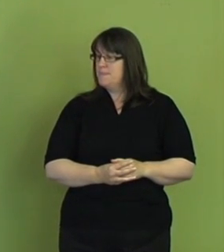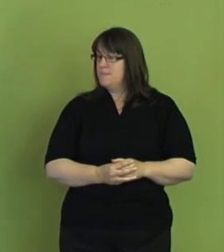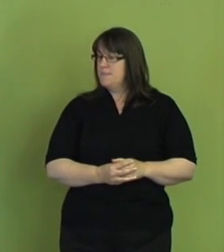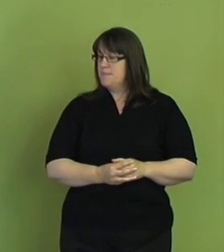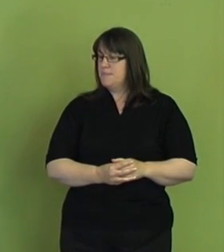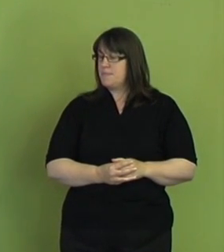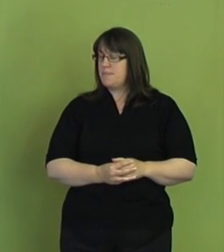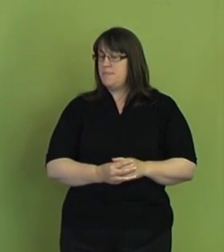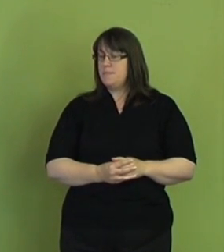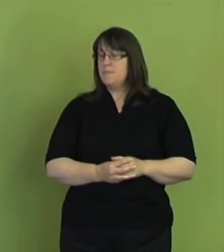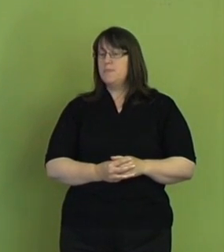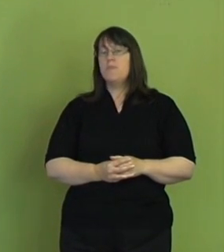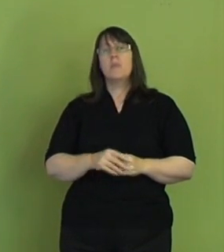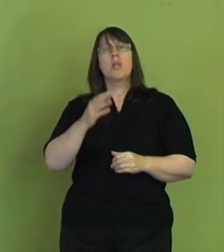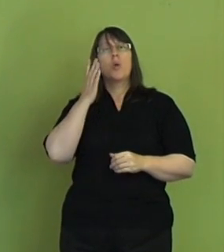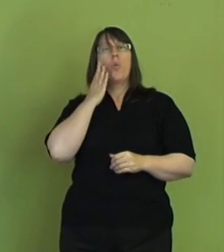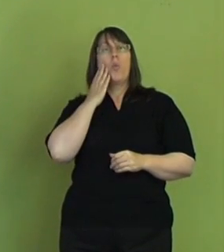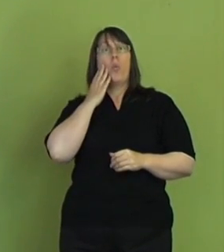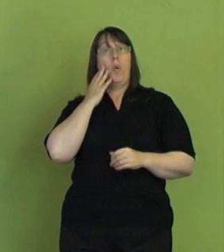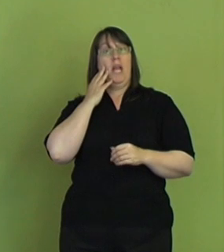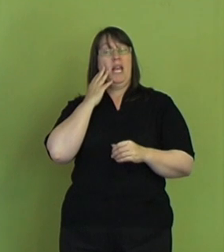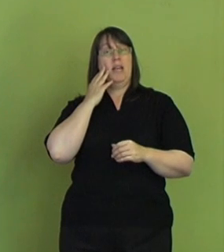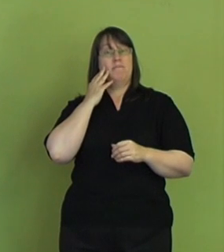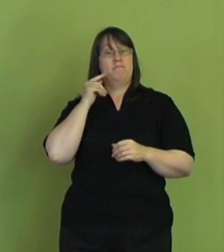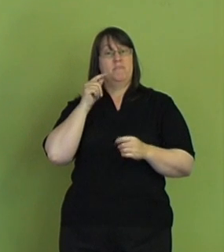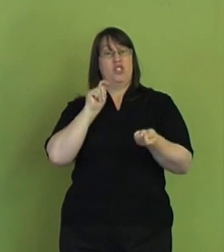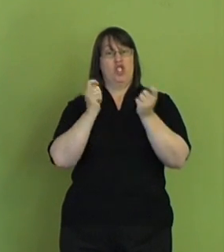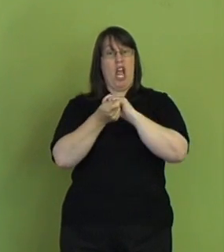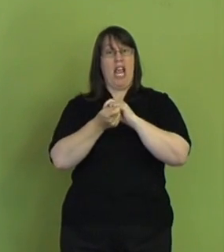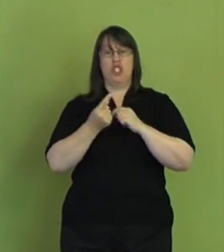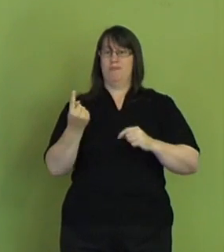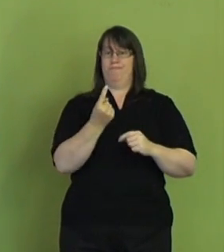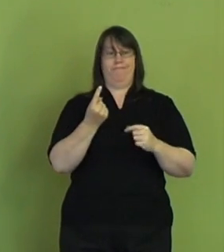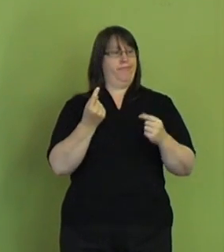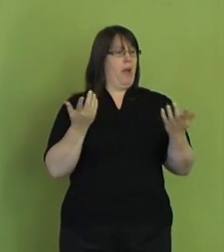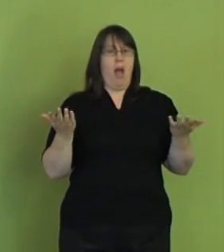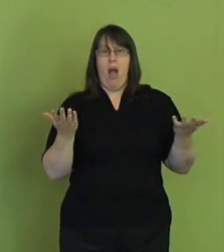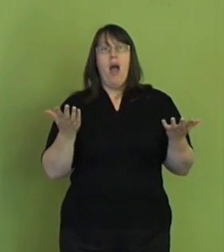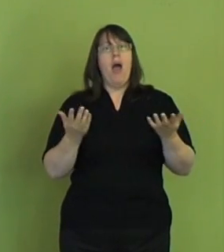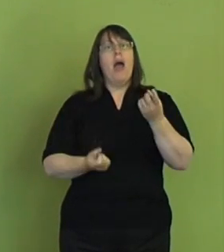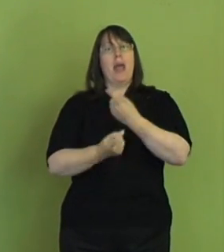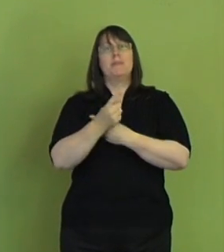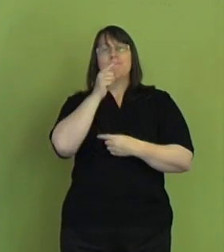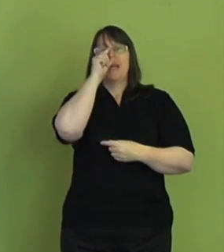When change and loss occurs, sometimes there can be a scar that occurs as a result of that